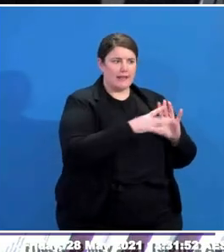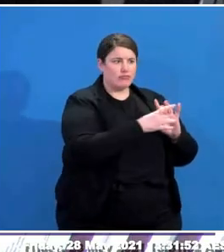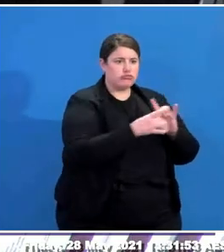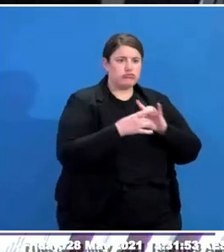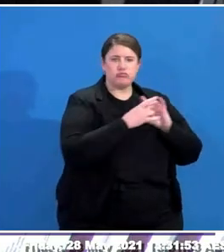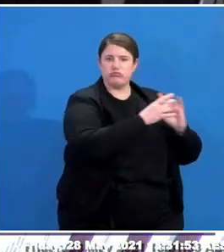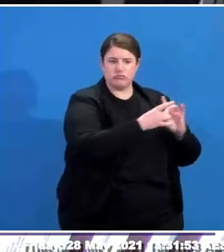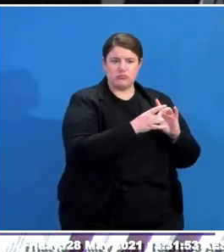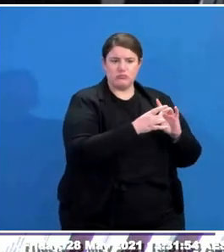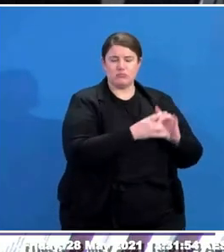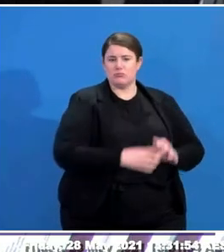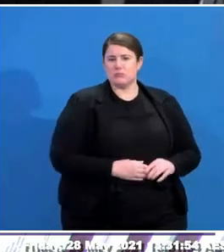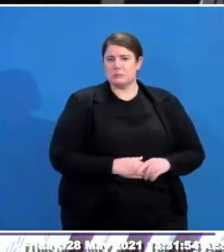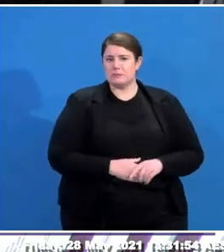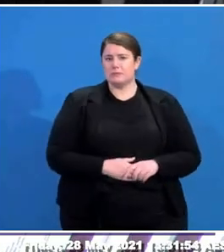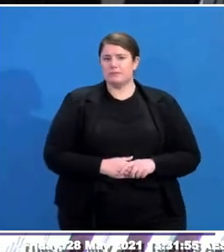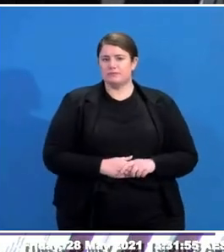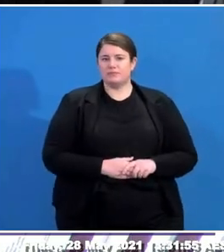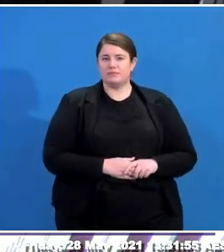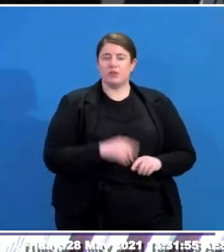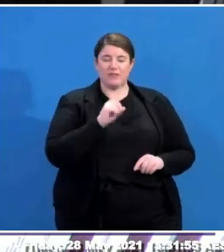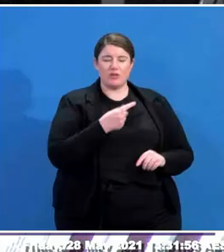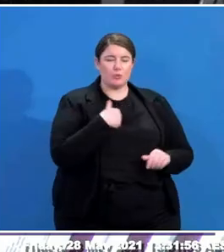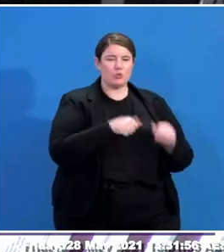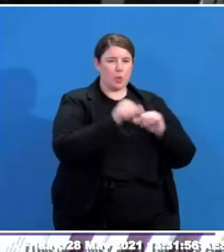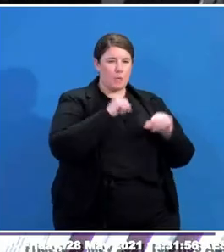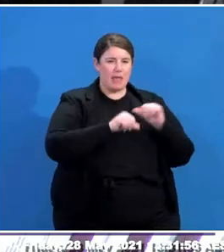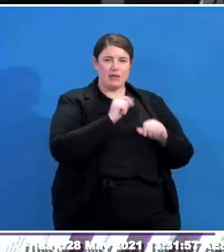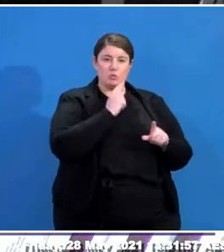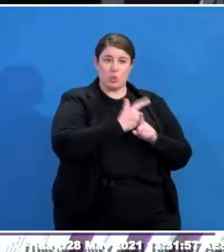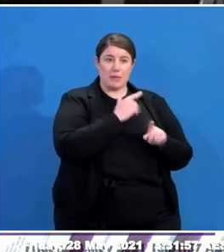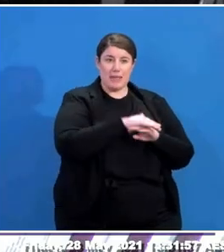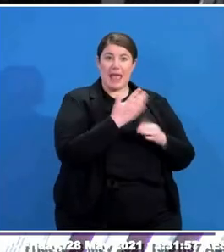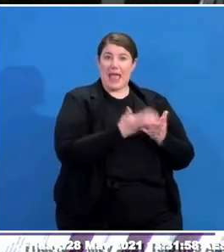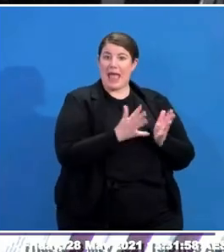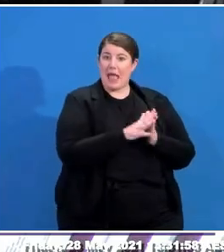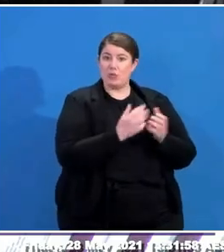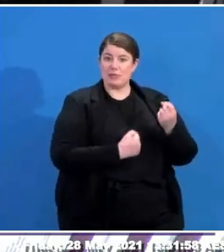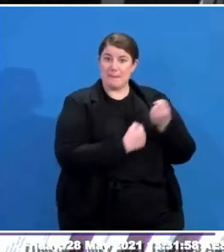Before I do that, perhaps I would like to step back and set the scene about how supports are identified.